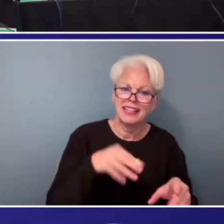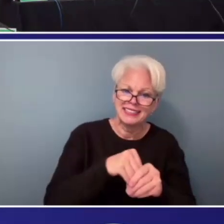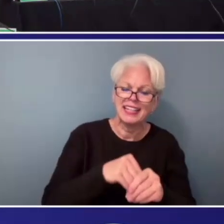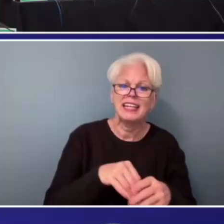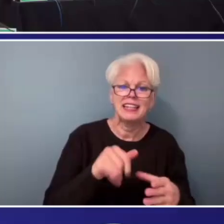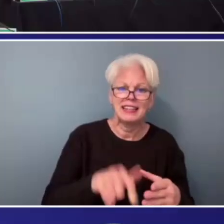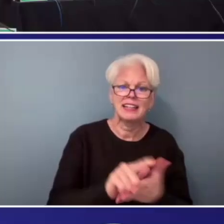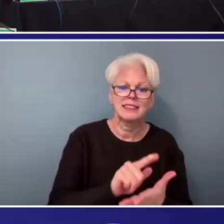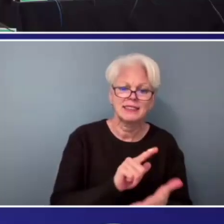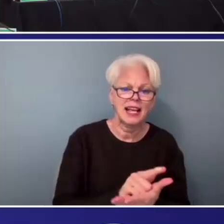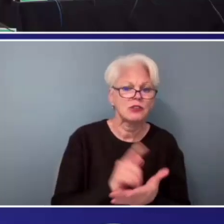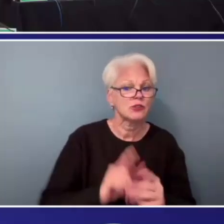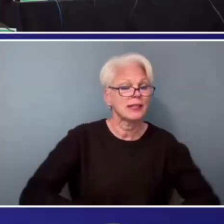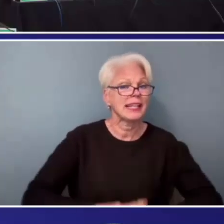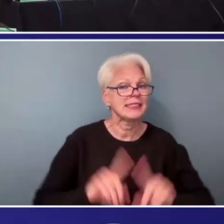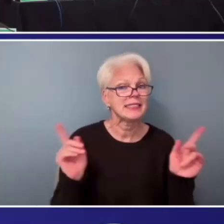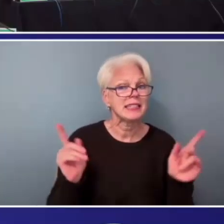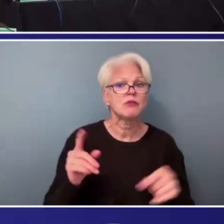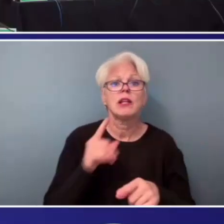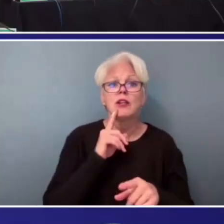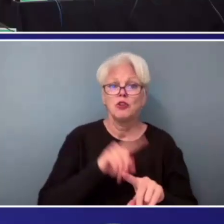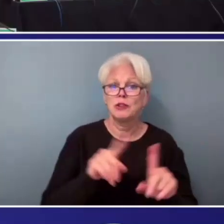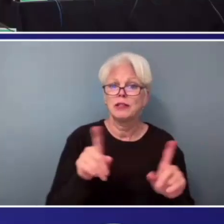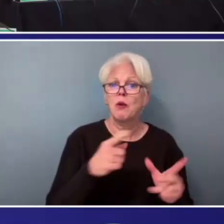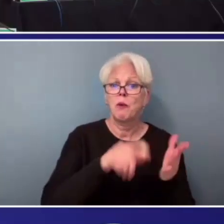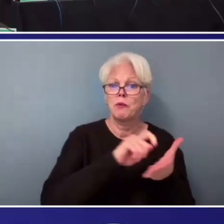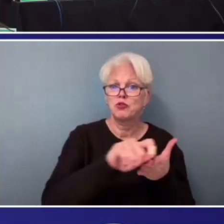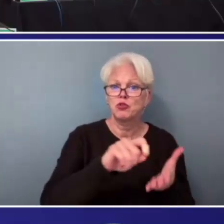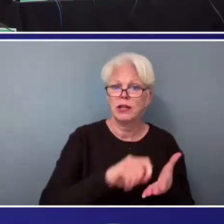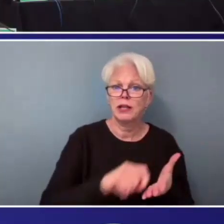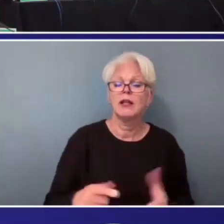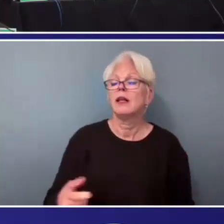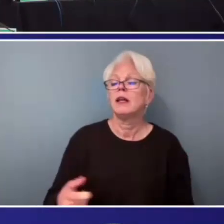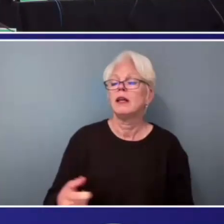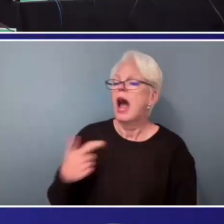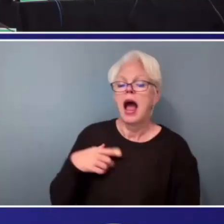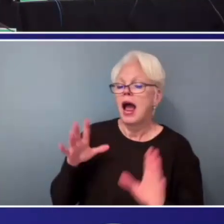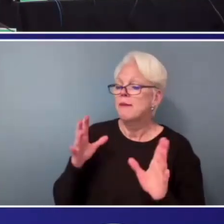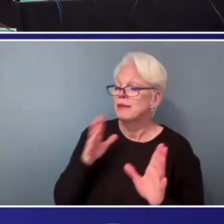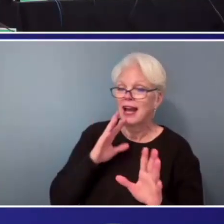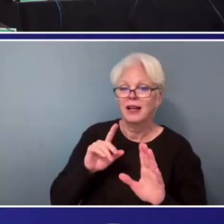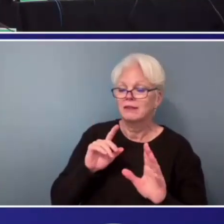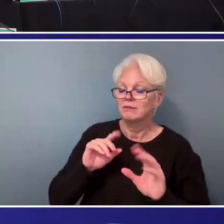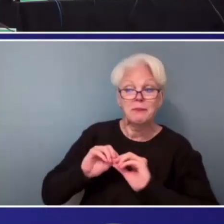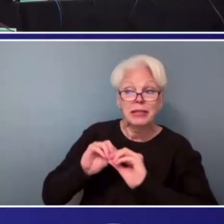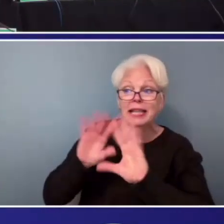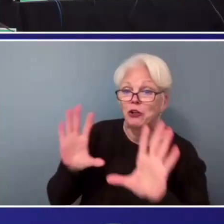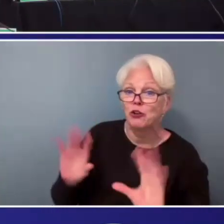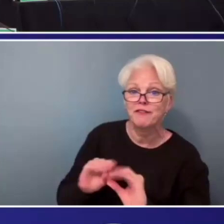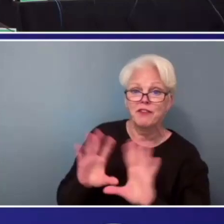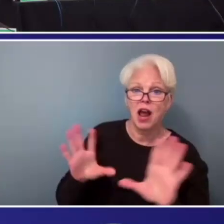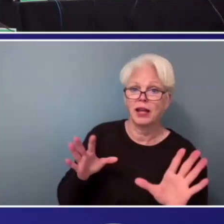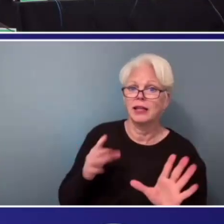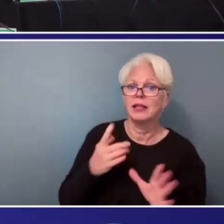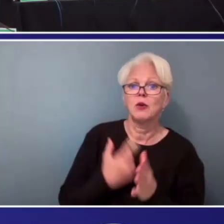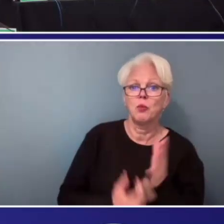You're changing the definition that's now been written into -- So I'm clarifying the definition as it's written into the statute. I'm not --